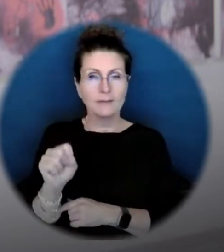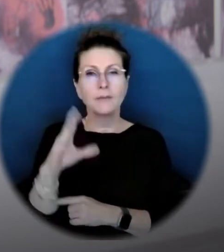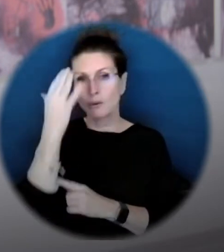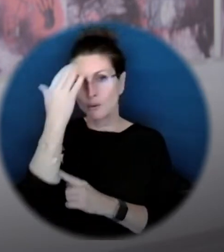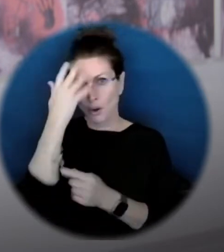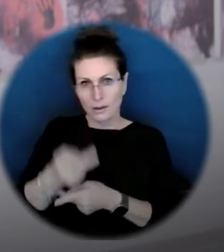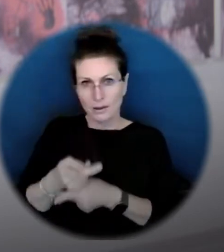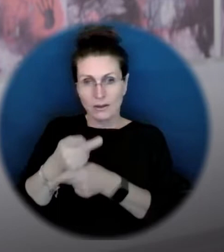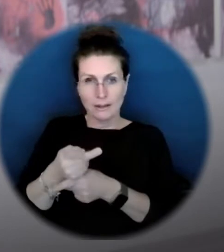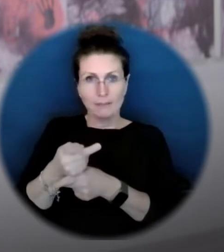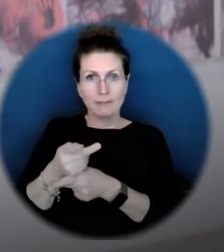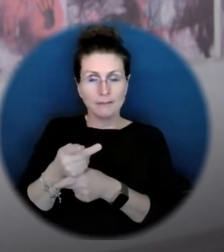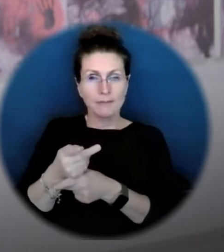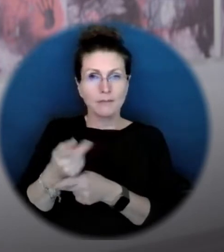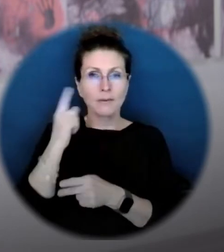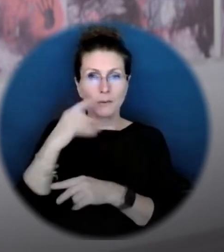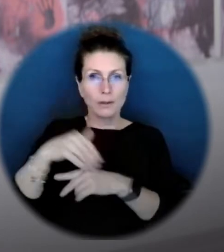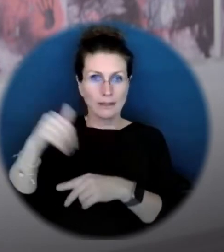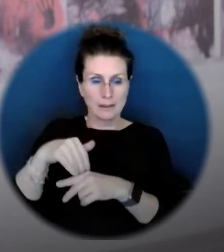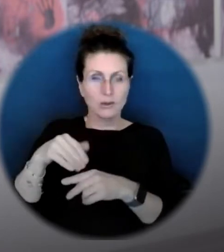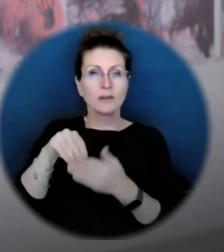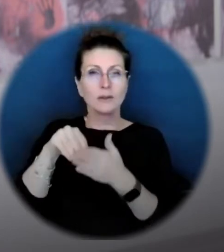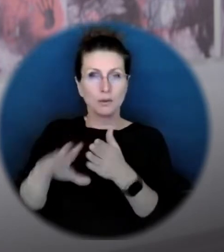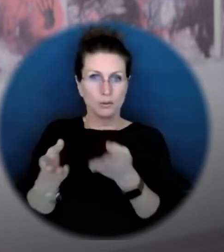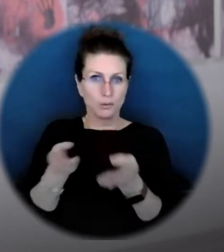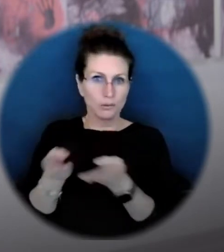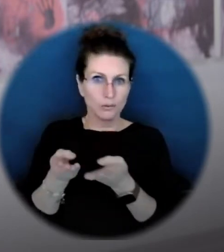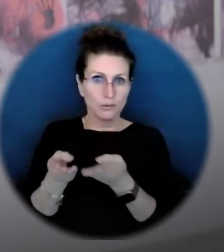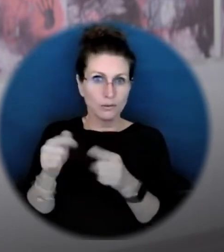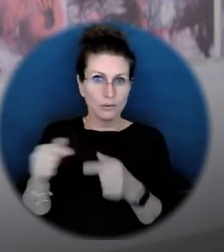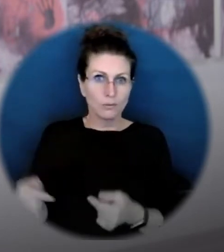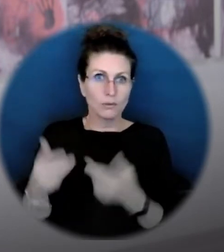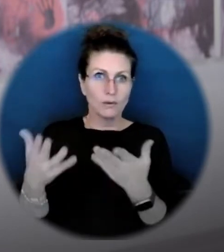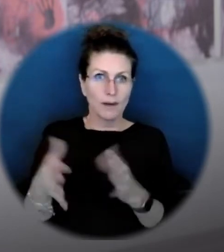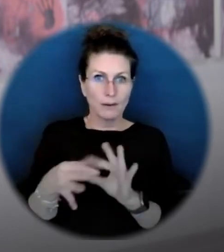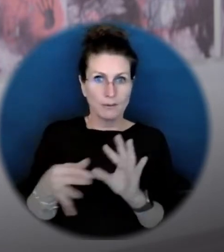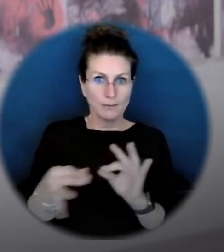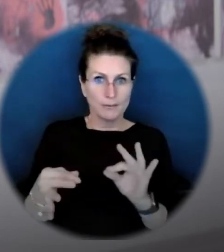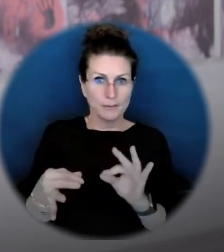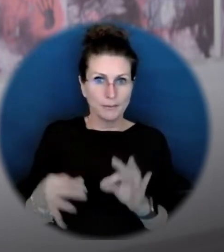at the Center for Indigenous Student Services to provide remarks.